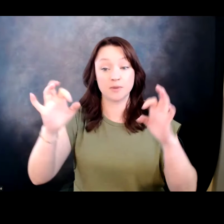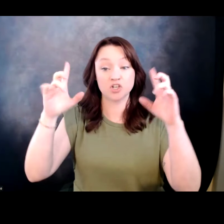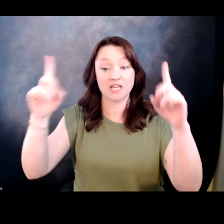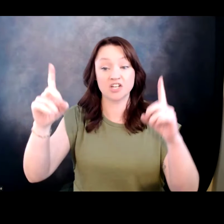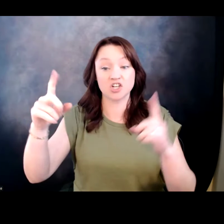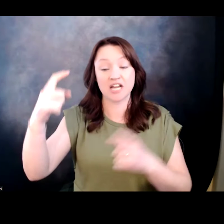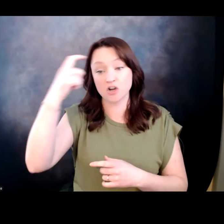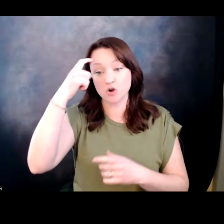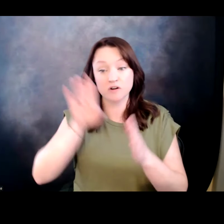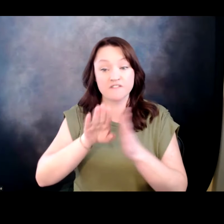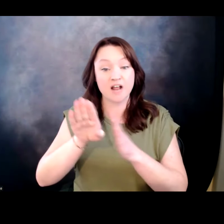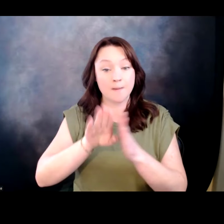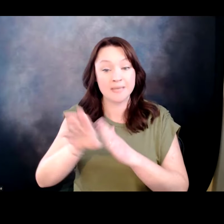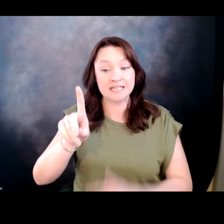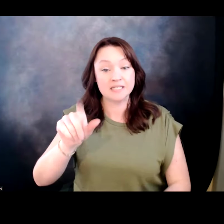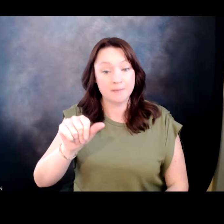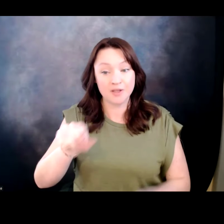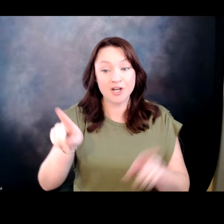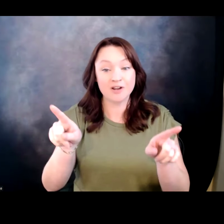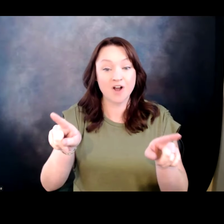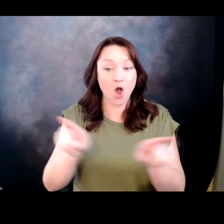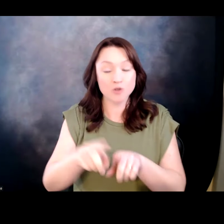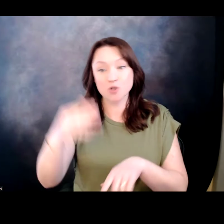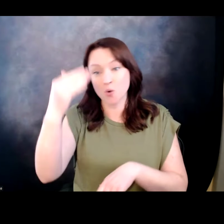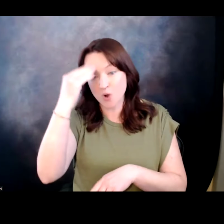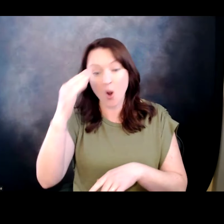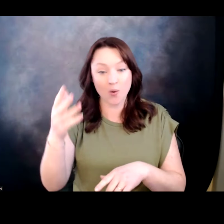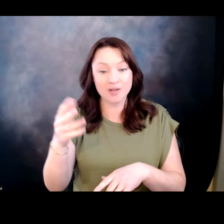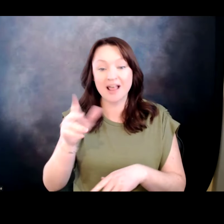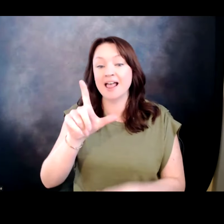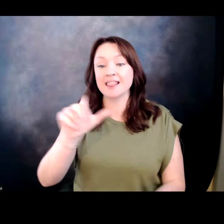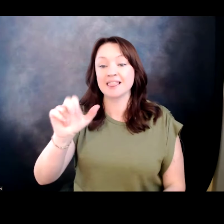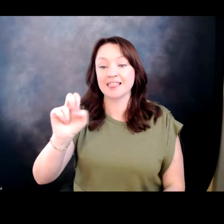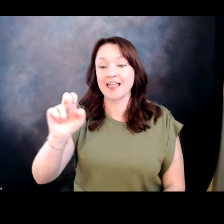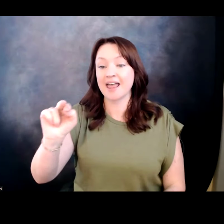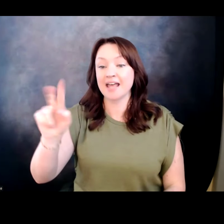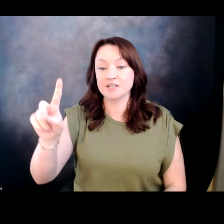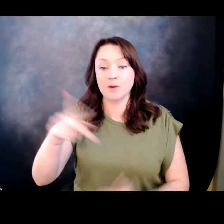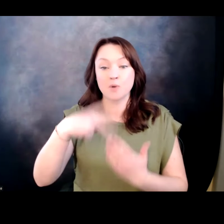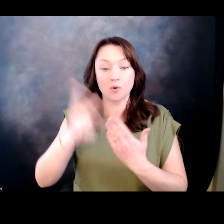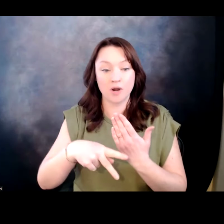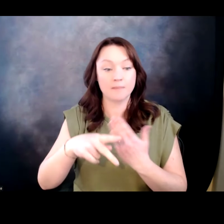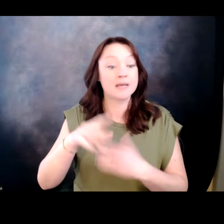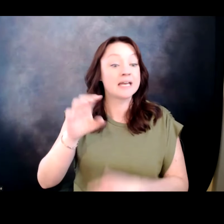disabilities also known as the lend program. Emma Ballinger is a PhD student